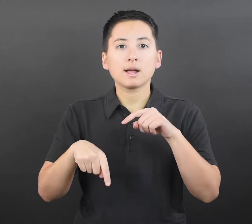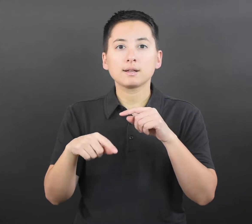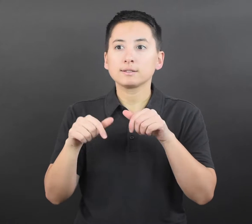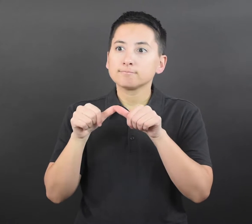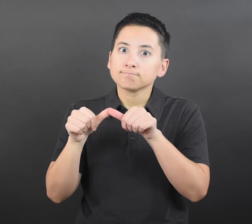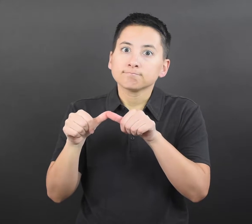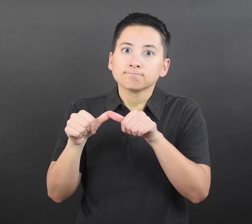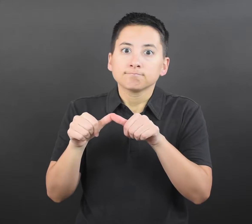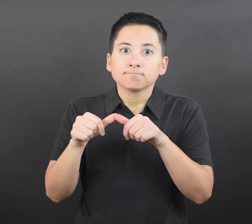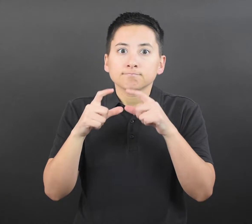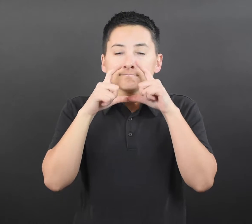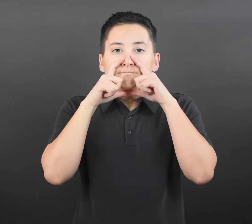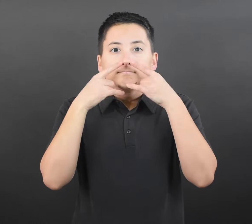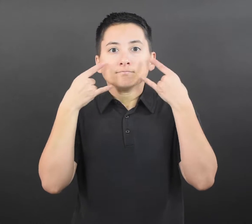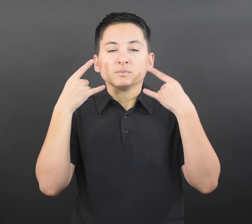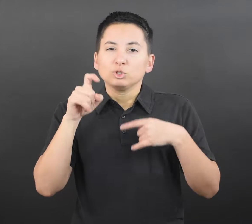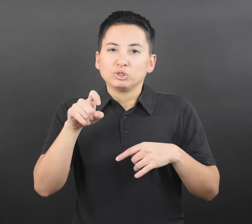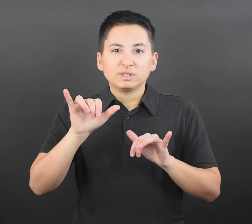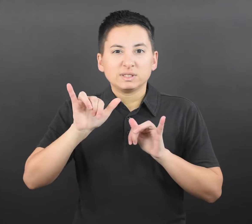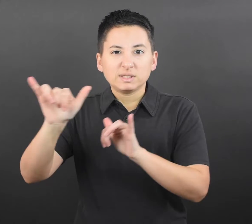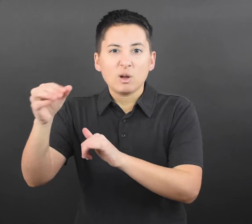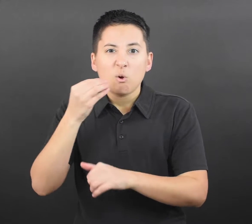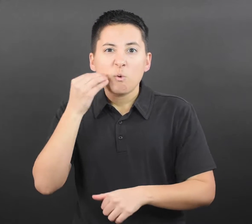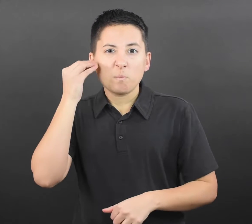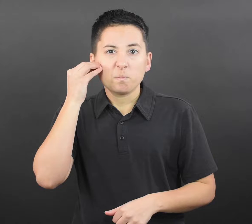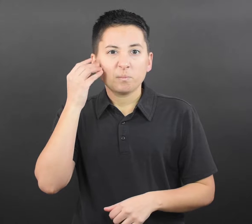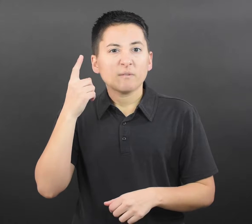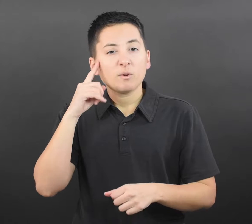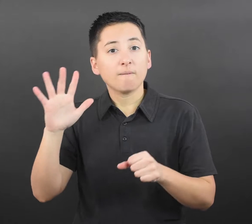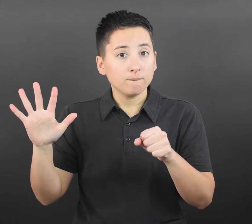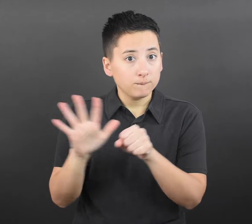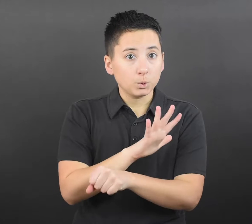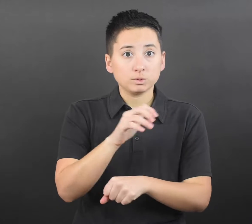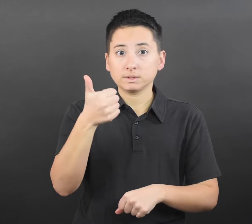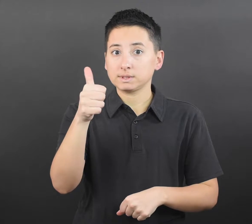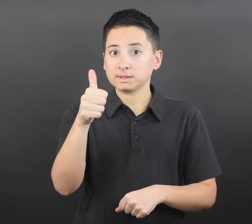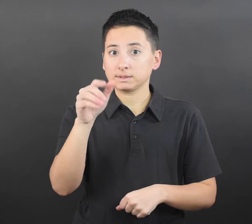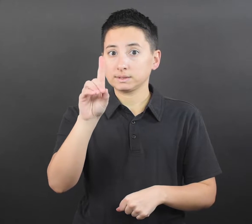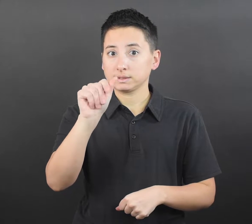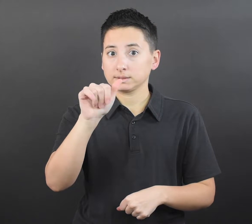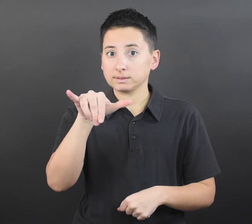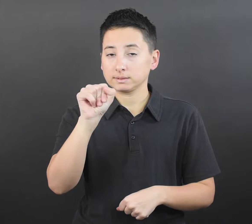People who are unable to wear a well-fitting mask, including children under age 2,